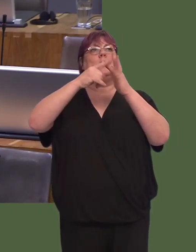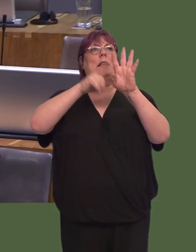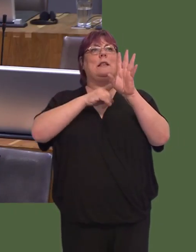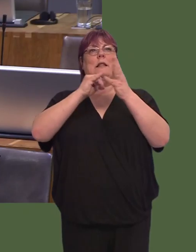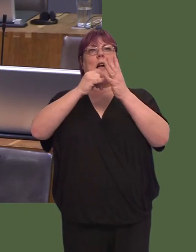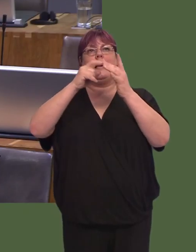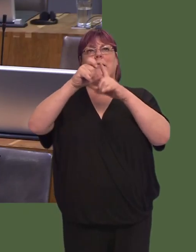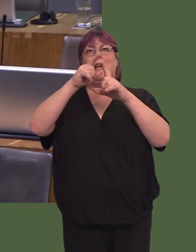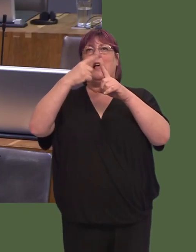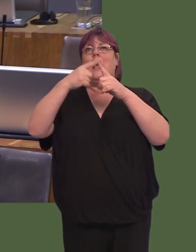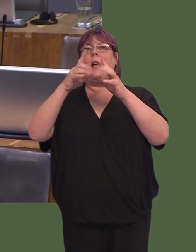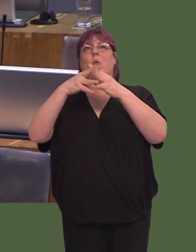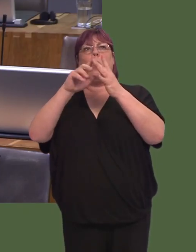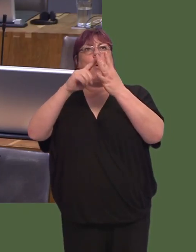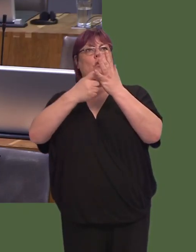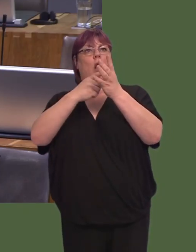improvements in a joined-up way.